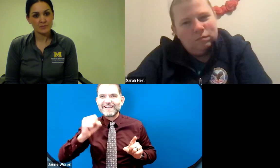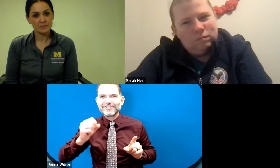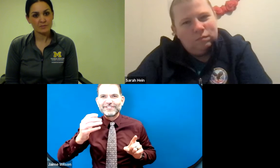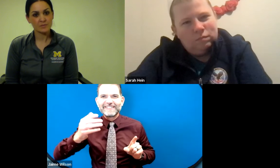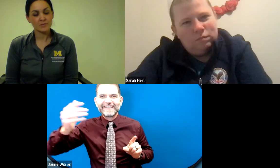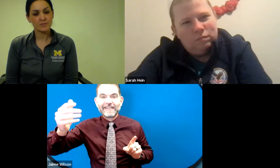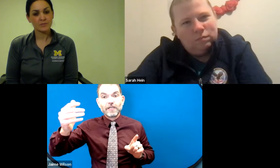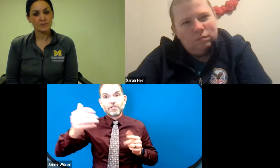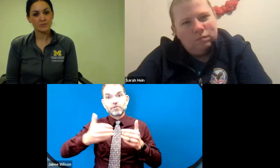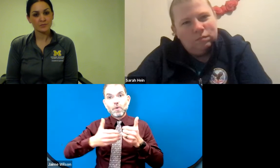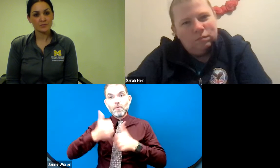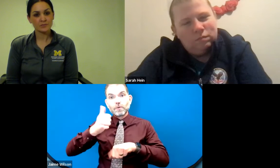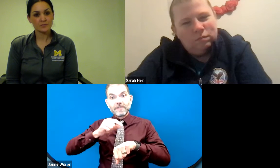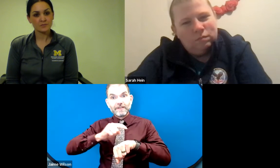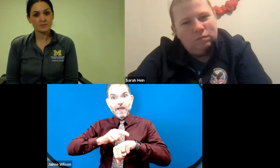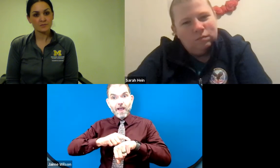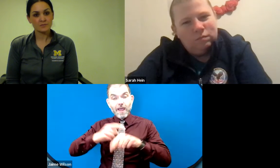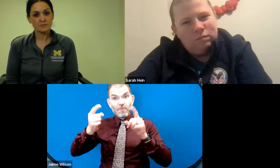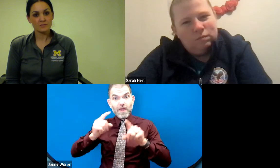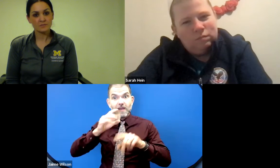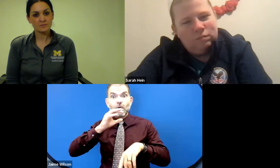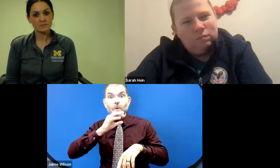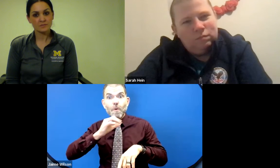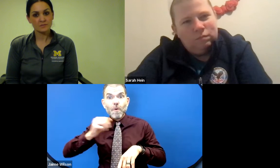ASL Interpreter: to develop ASL Interpreter: an older age.